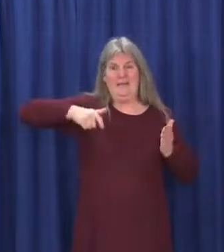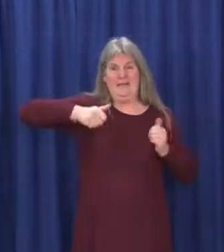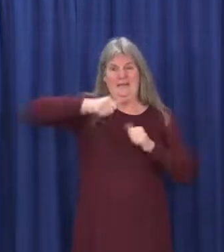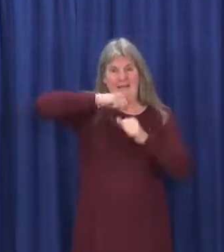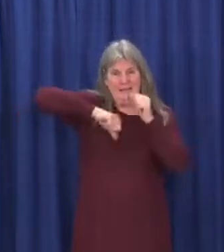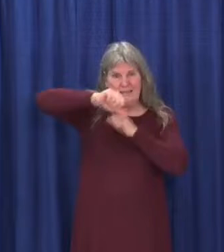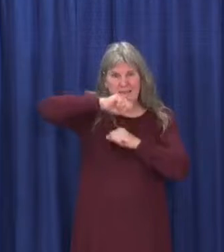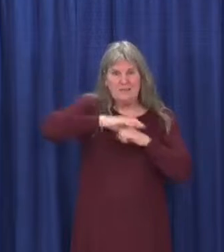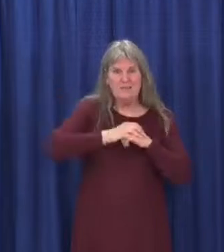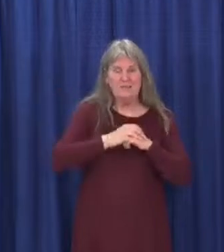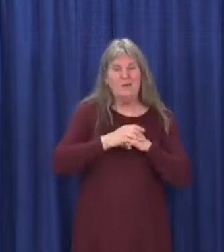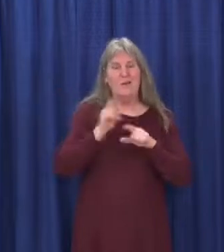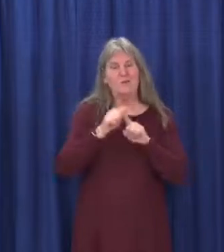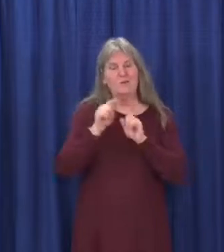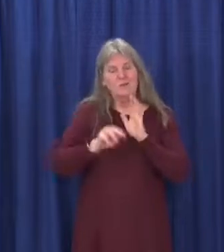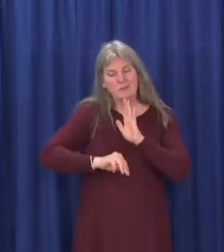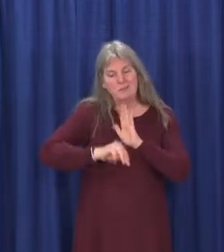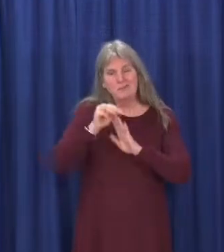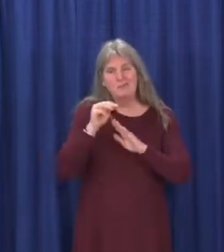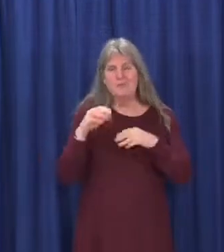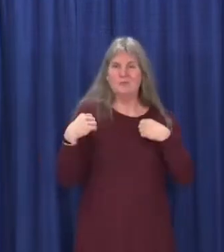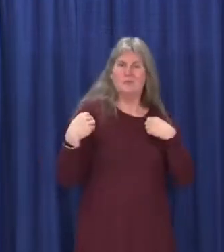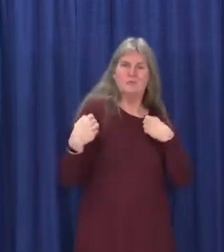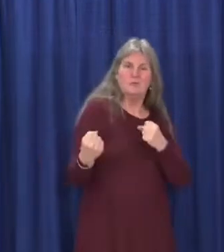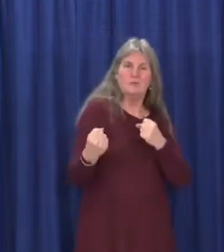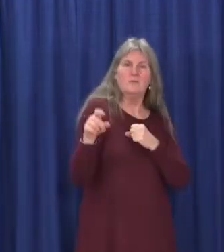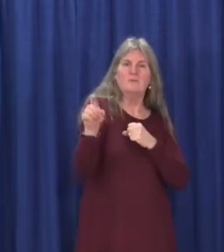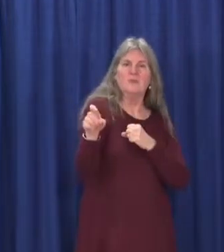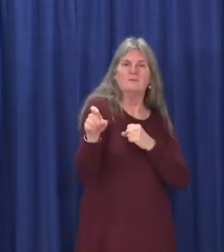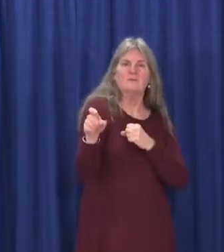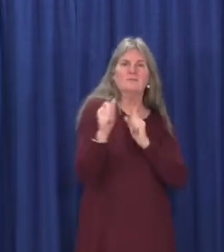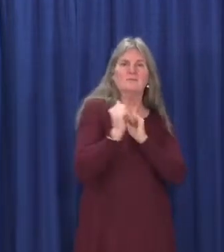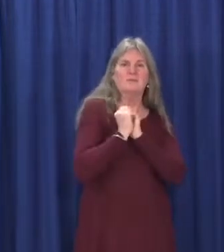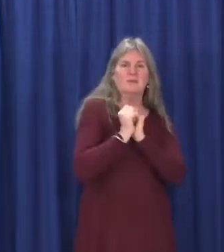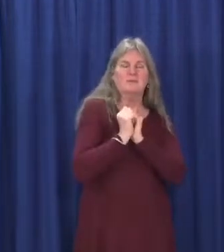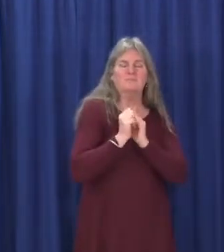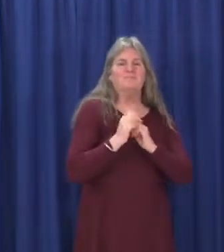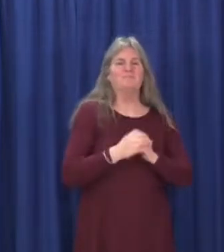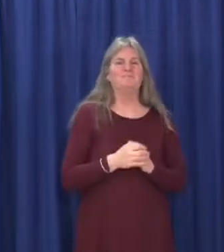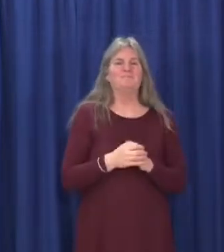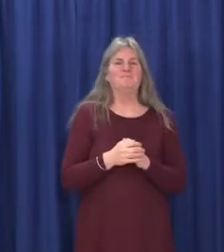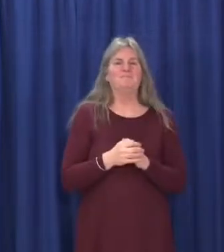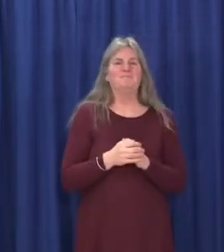to be mature and strong. There is a post pandemic world